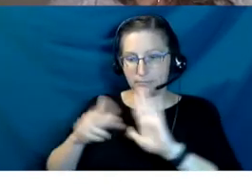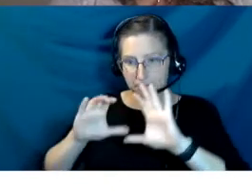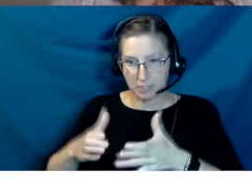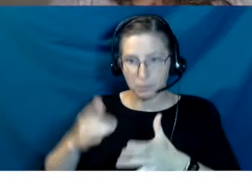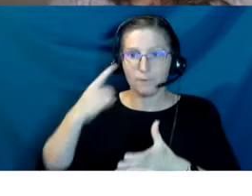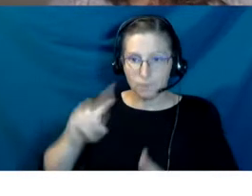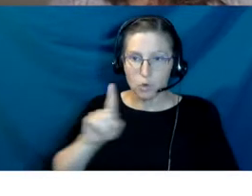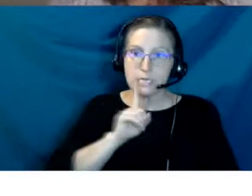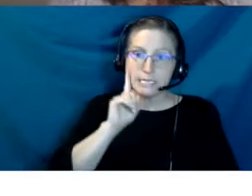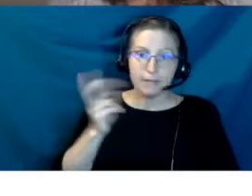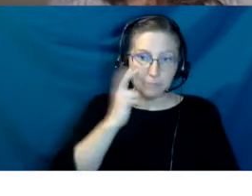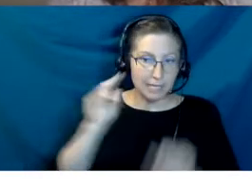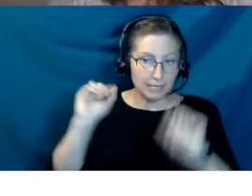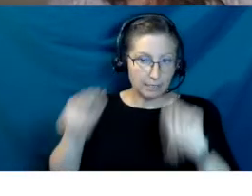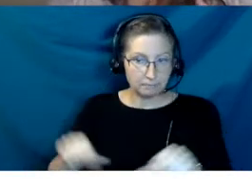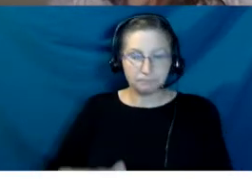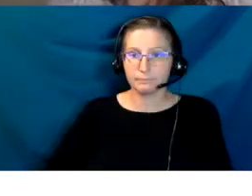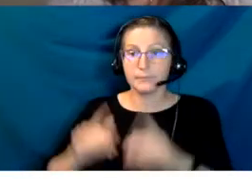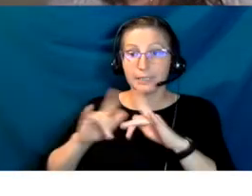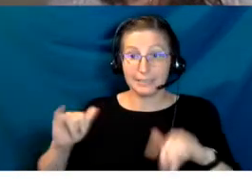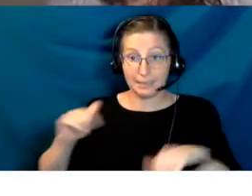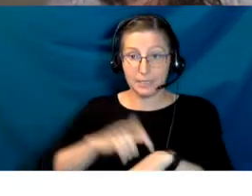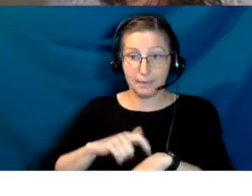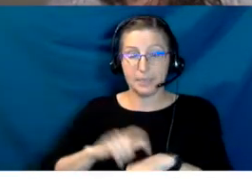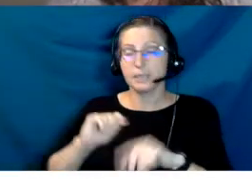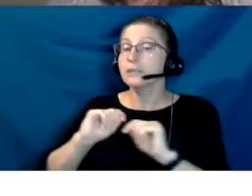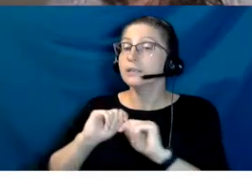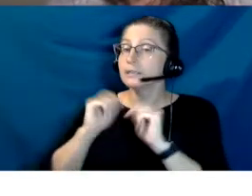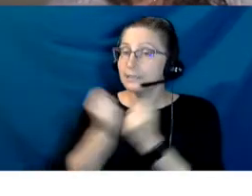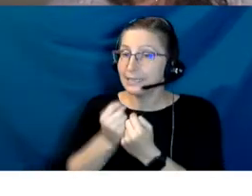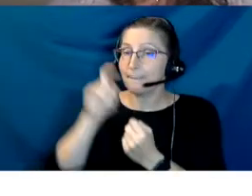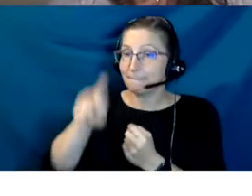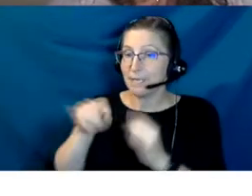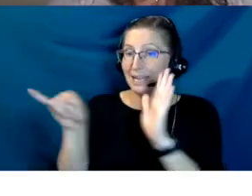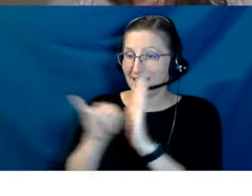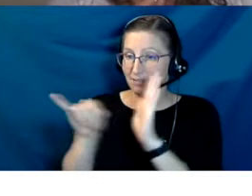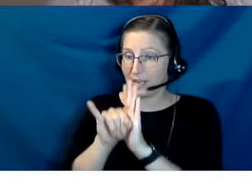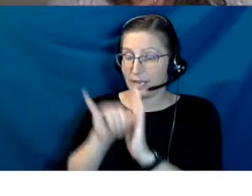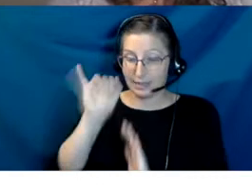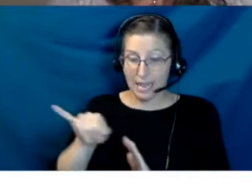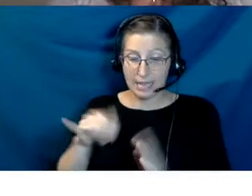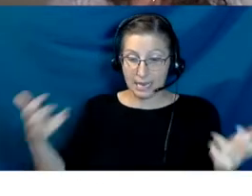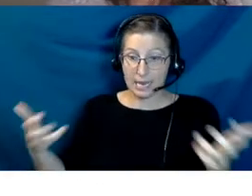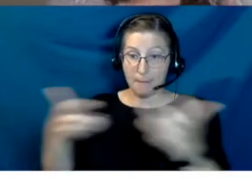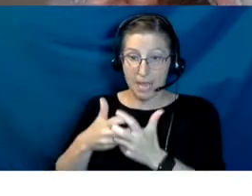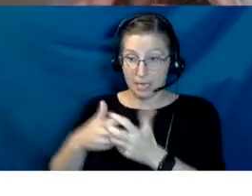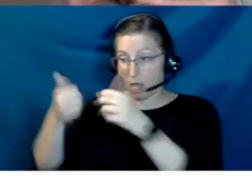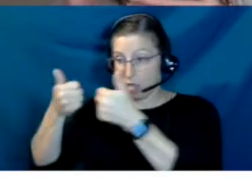the team also has to identify how the combined losses impact a child's education. So specifically,